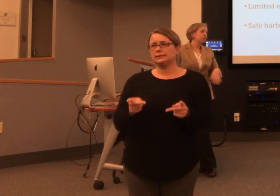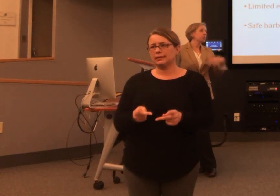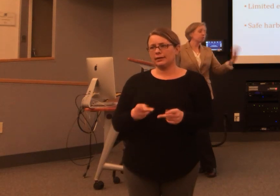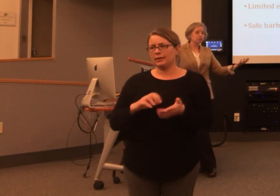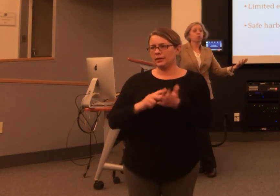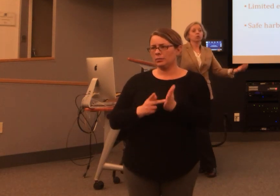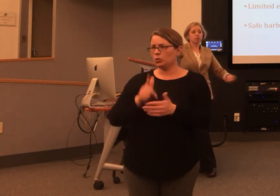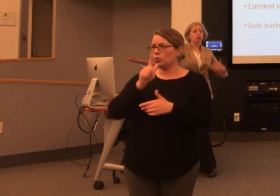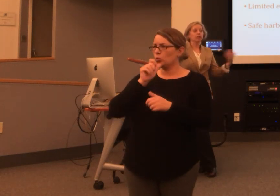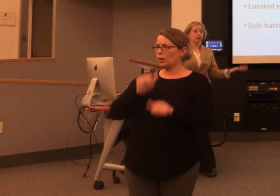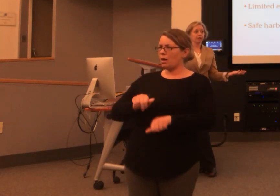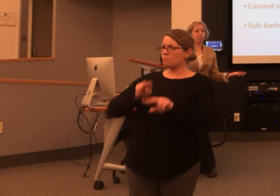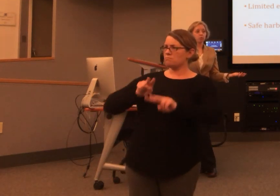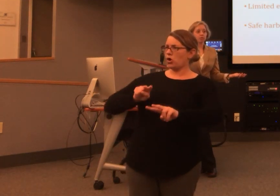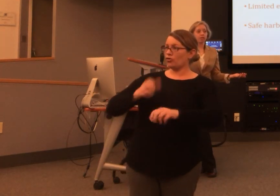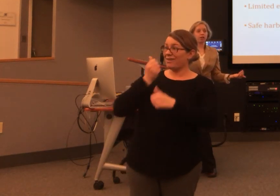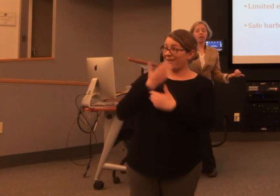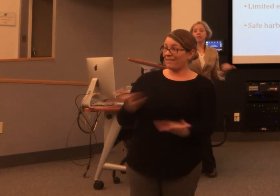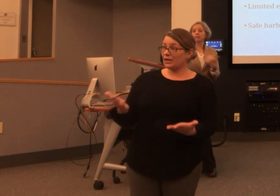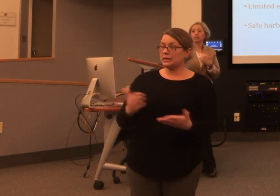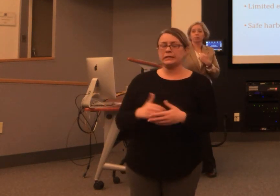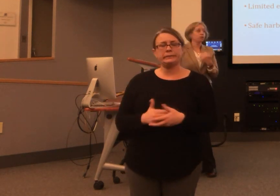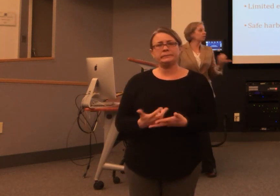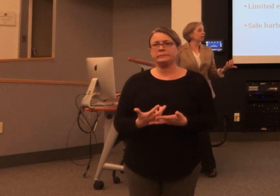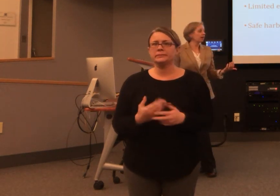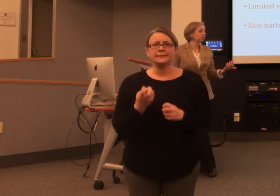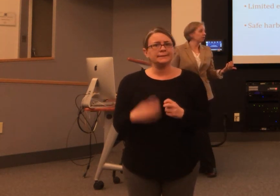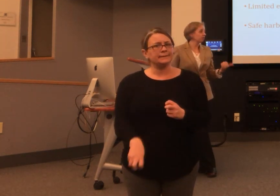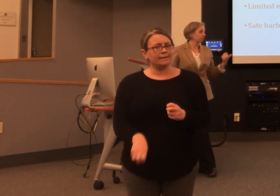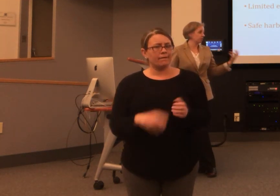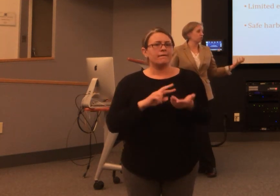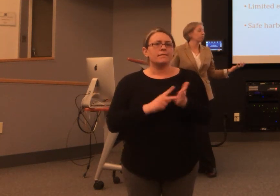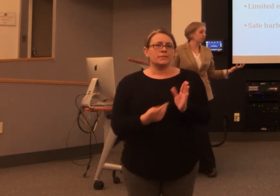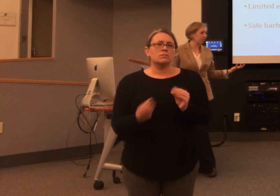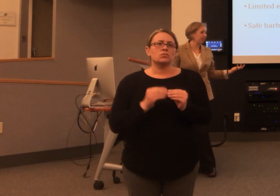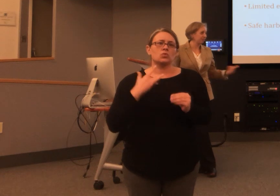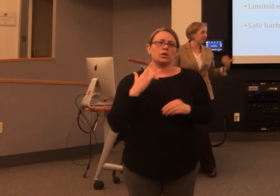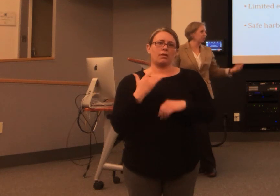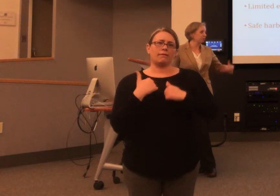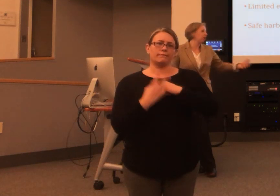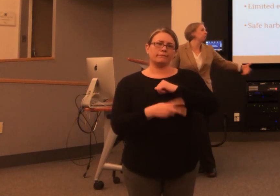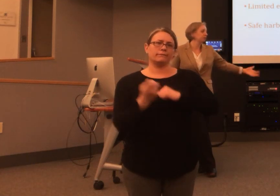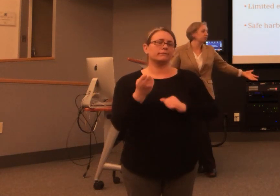And so infringement works very likely get posted there. And they said, if we are liable for contributory infringement for helping